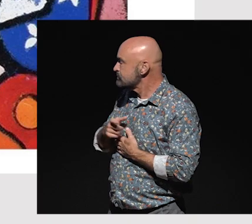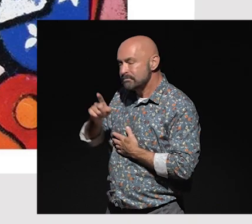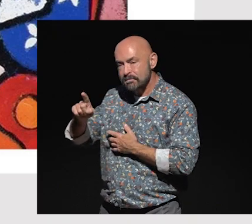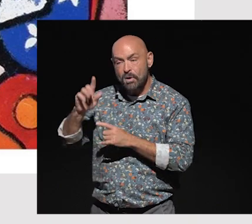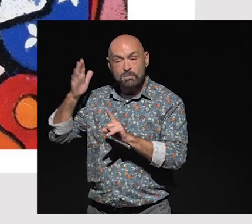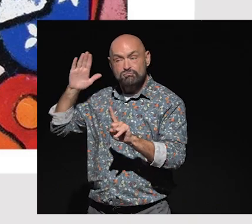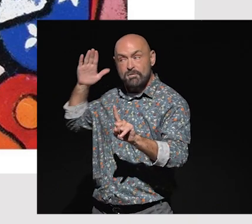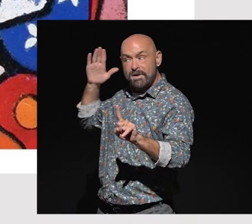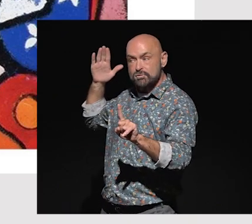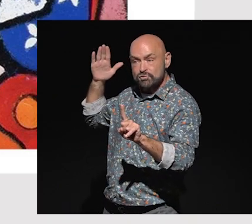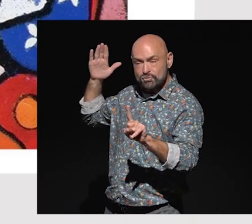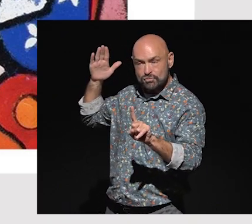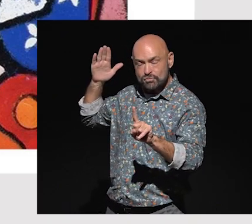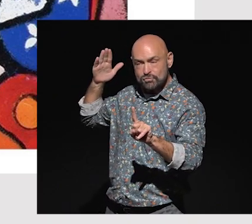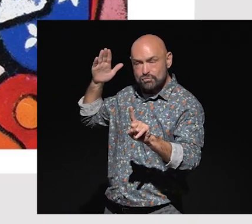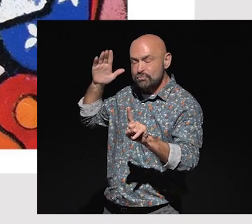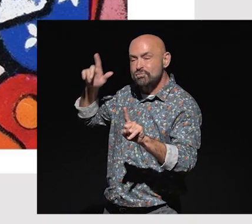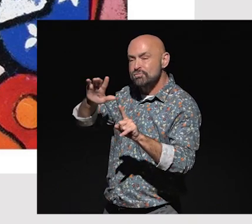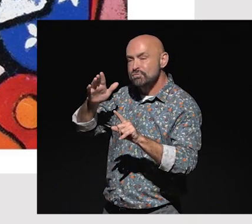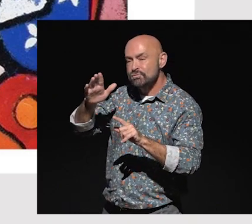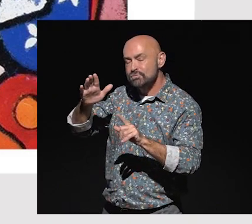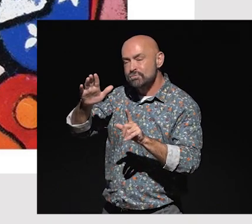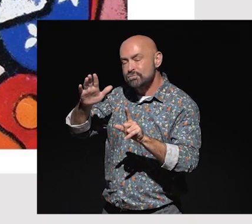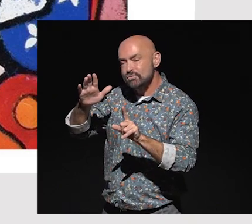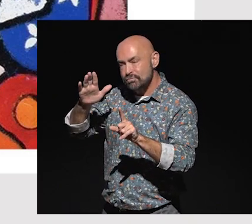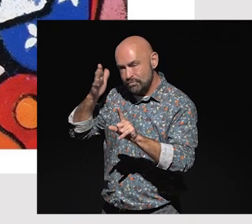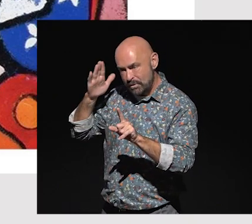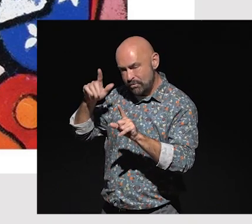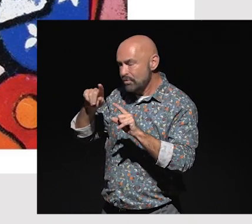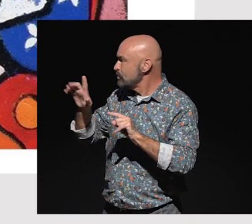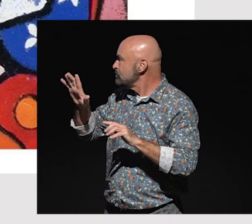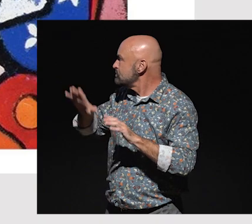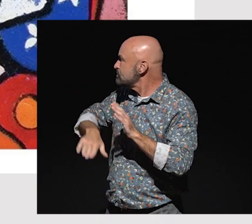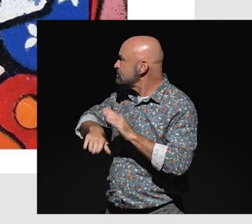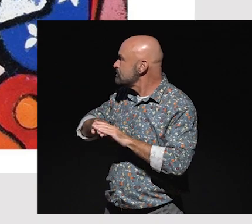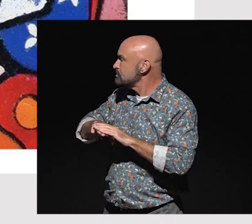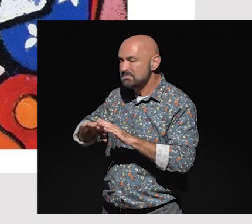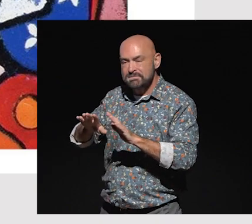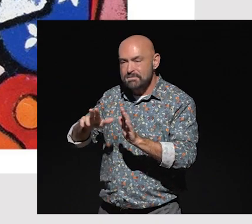of Madame Moitessier in her mirror, now completely unnaturalistic.